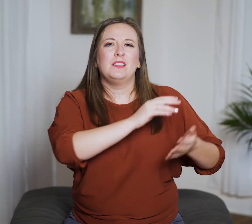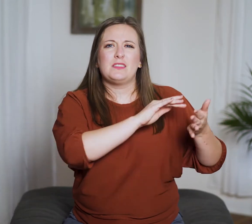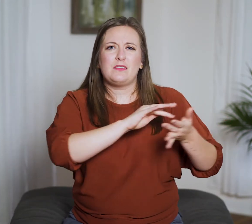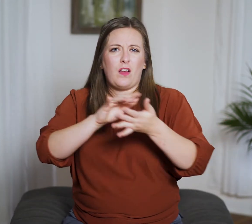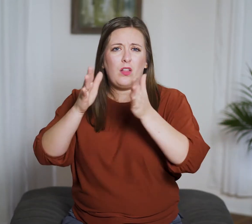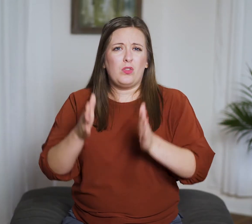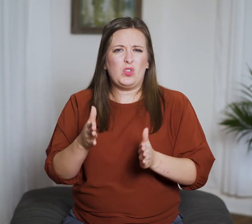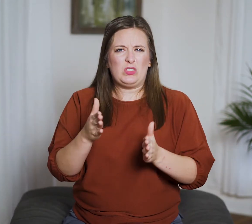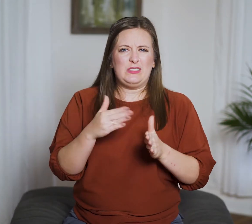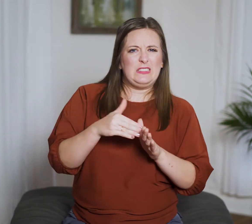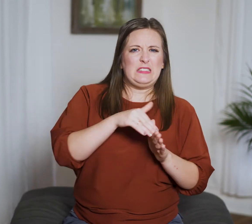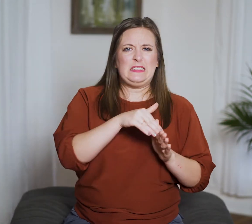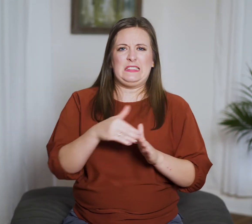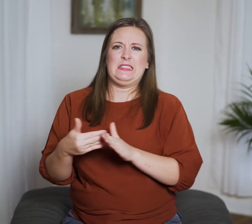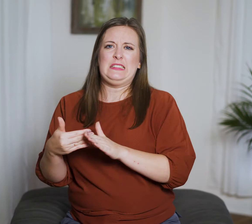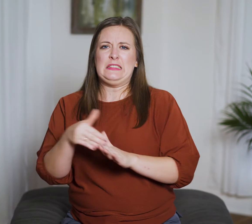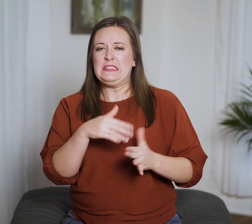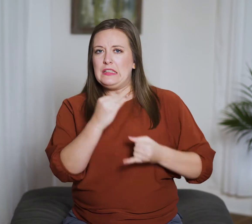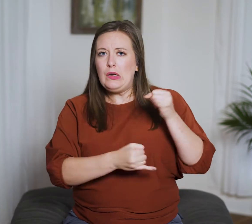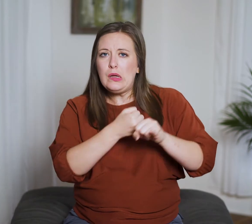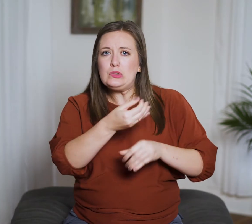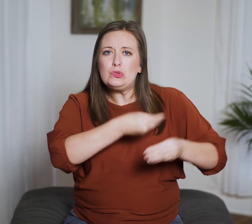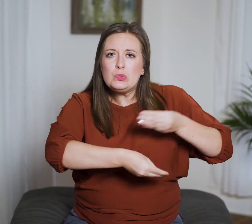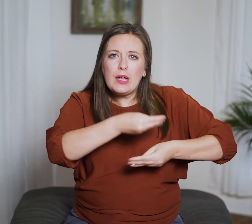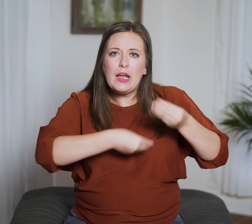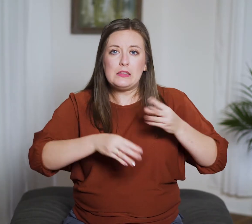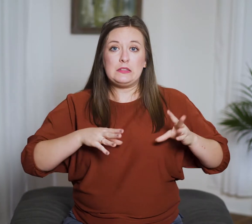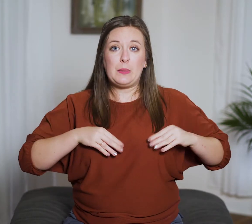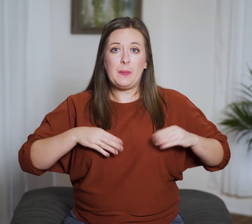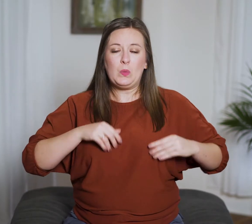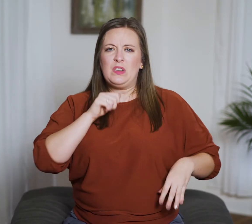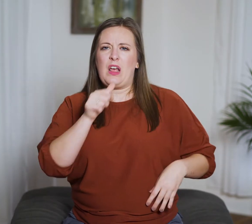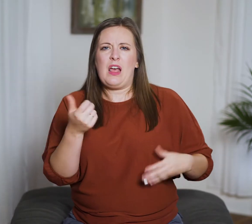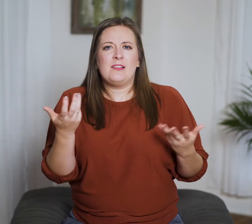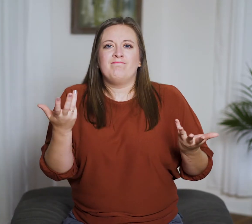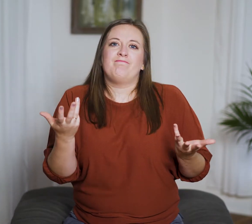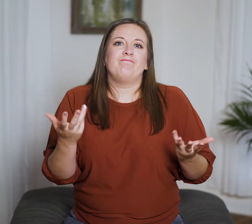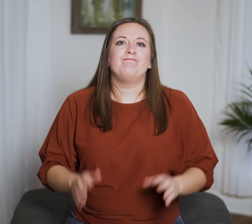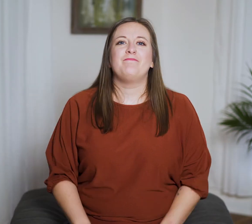Scholars are divided on whether international trade is acceptable or not.